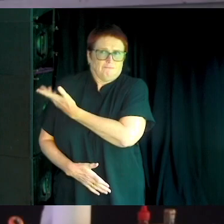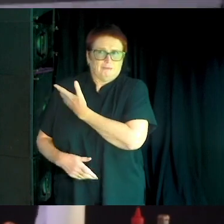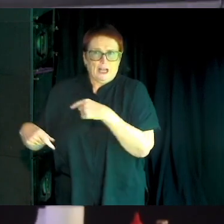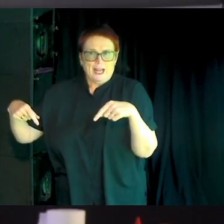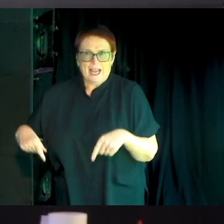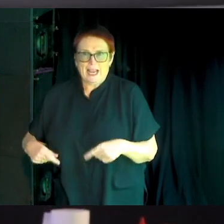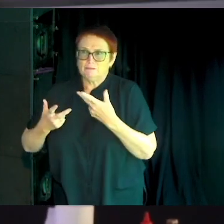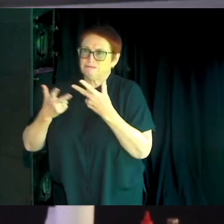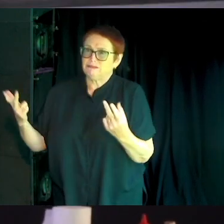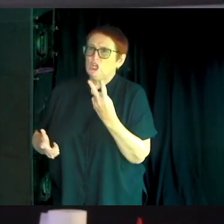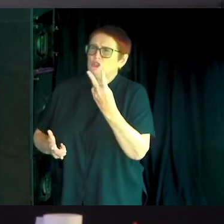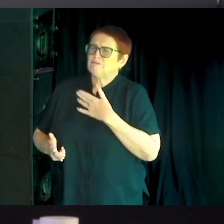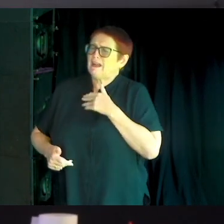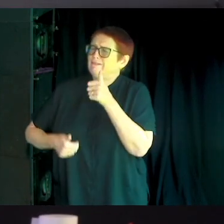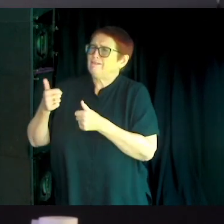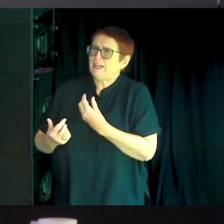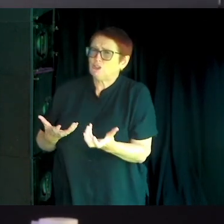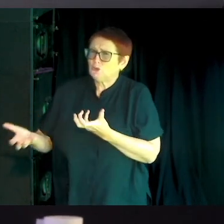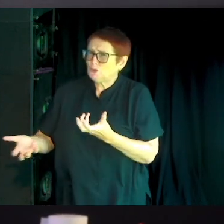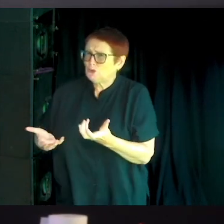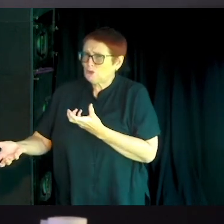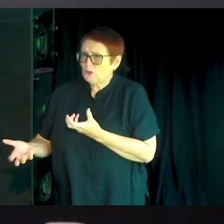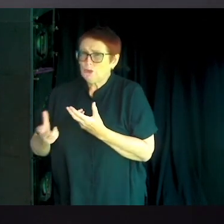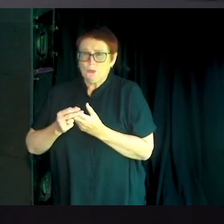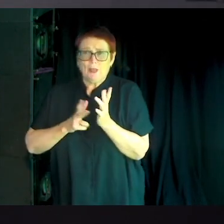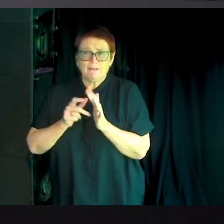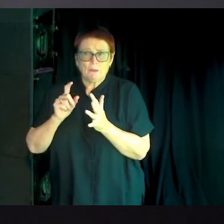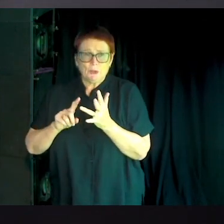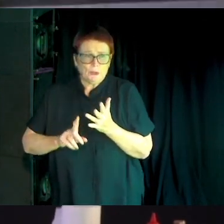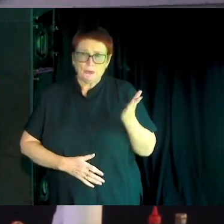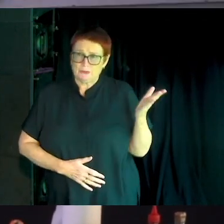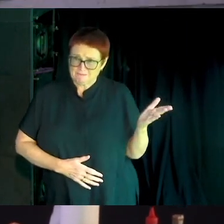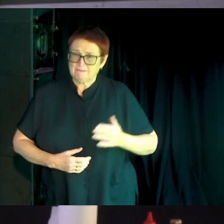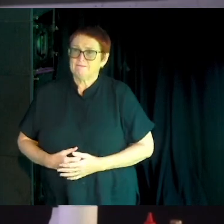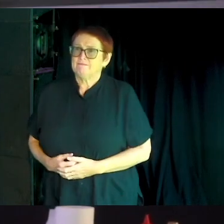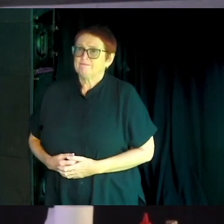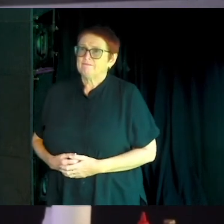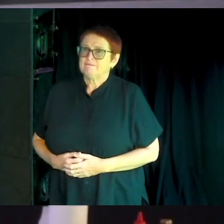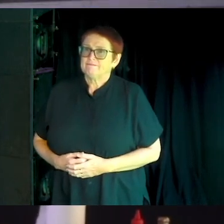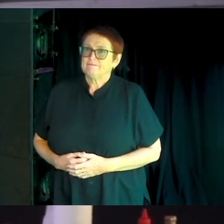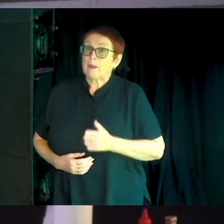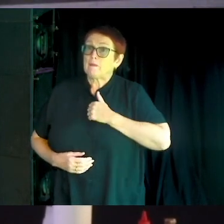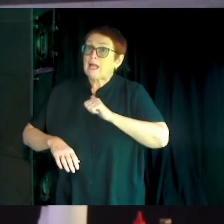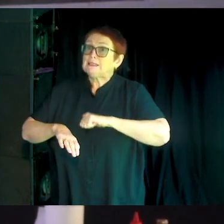my two of my favorite dishes together with Vipoo so which is my Singapore chili crab